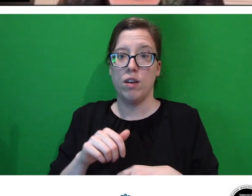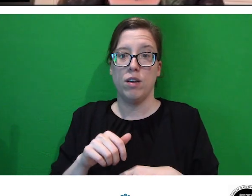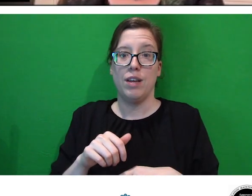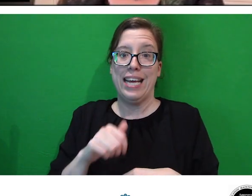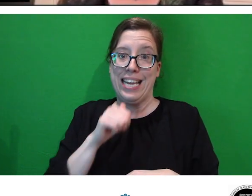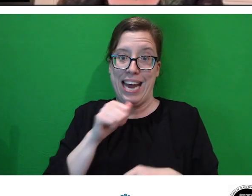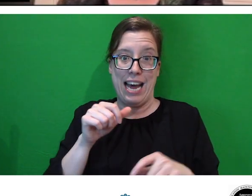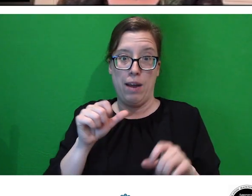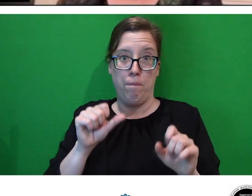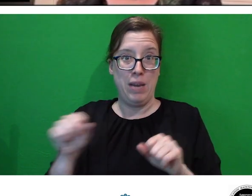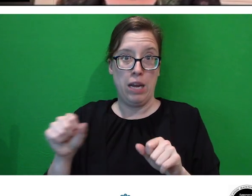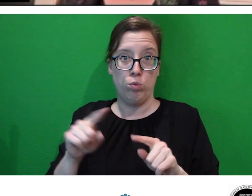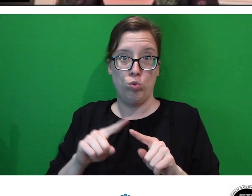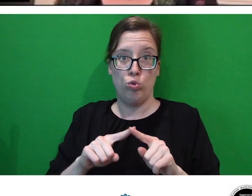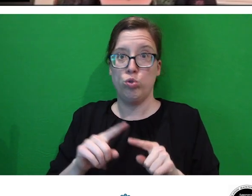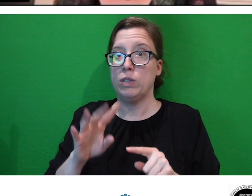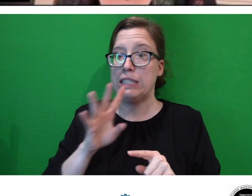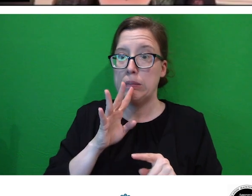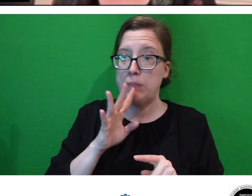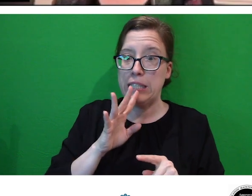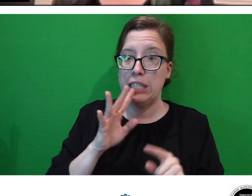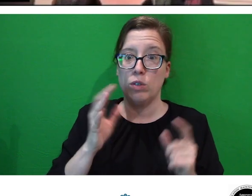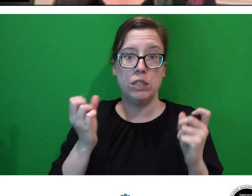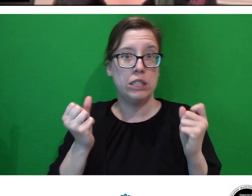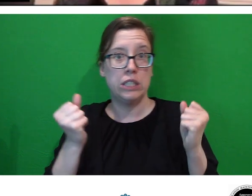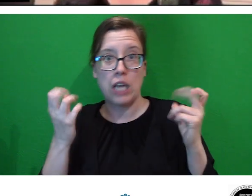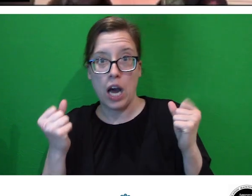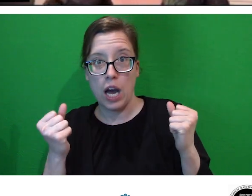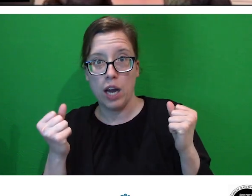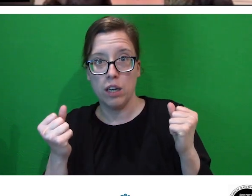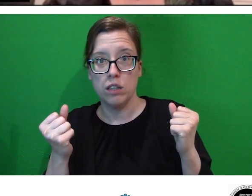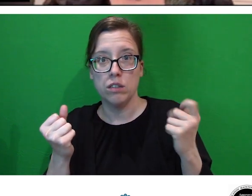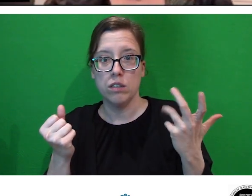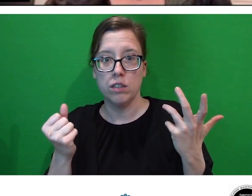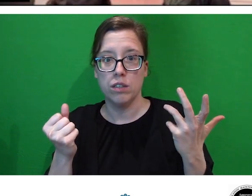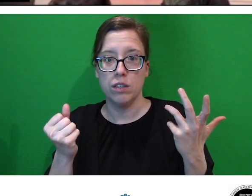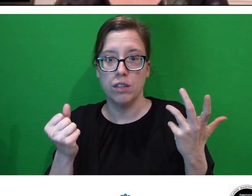power and that purpose. One of my favorite quotes: